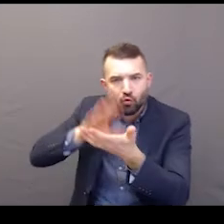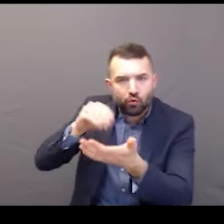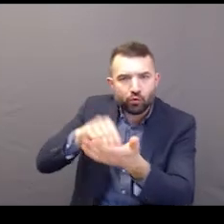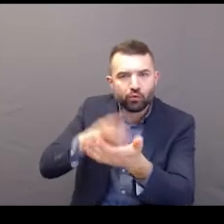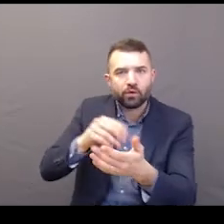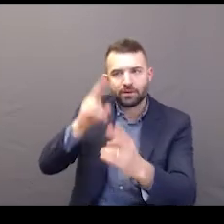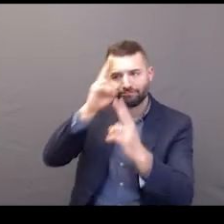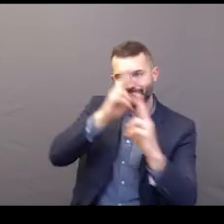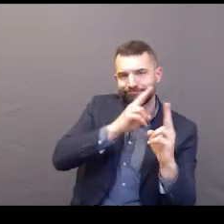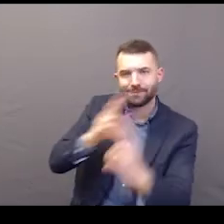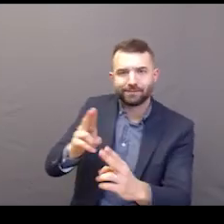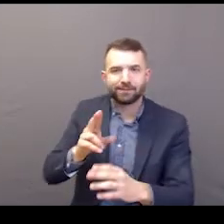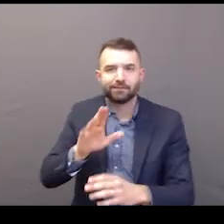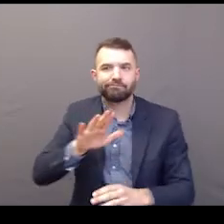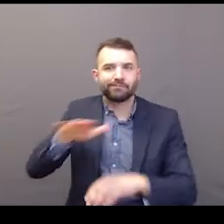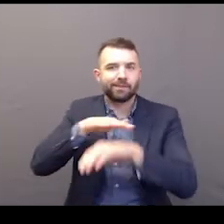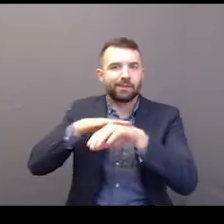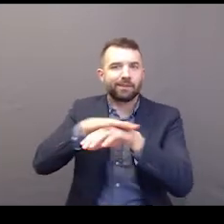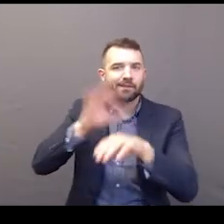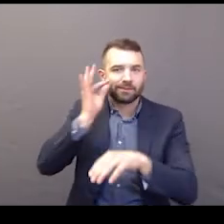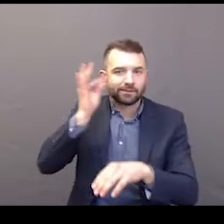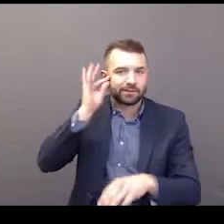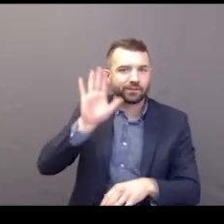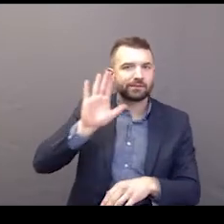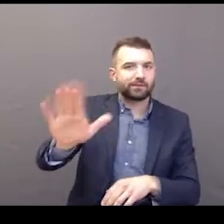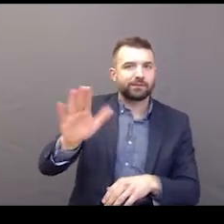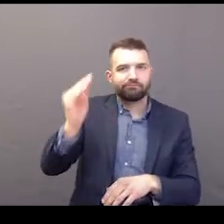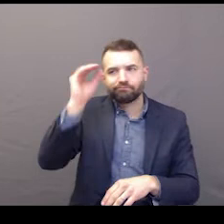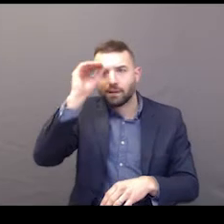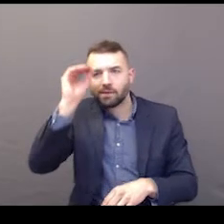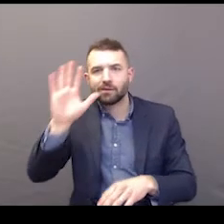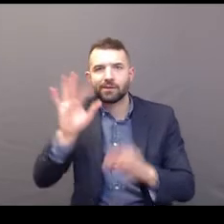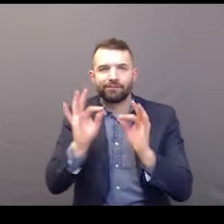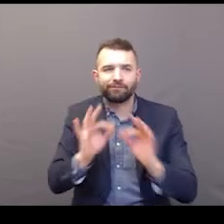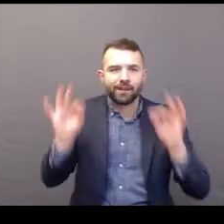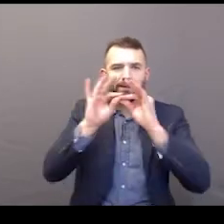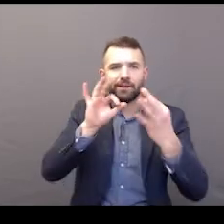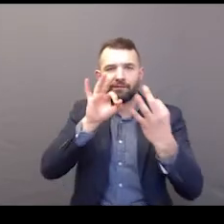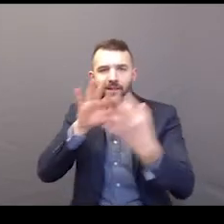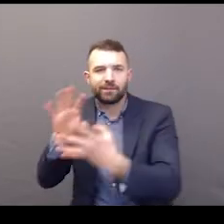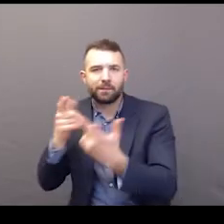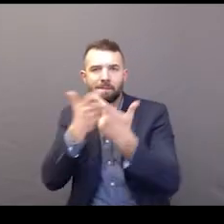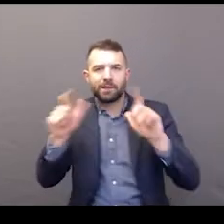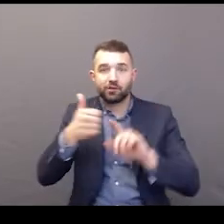the largest light rail expansion in the United States. Finally, we would like to offer up our deep gratitude